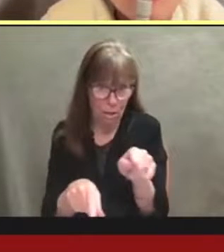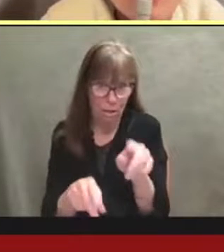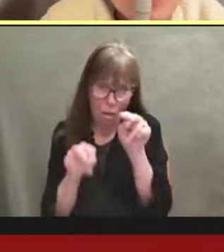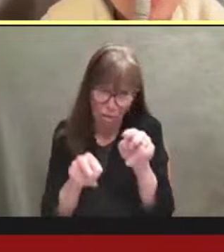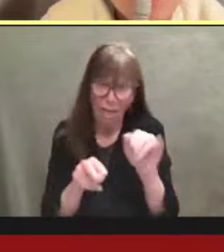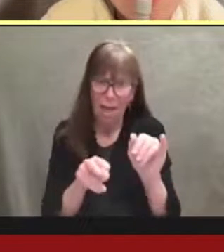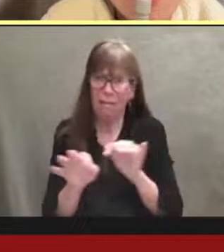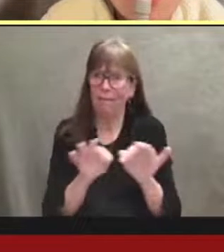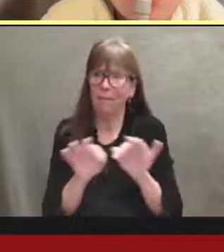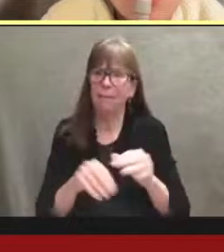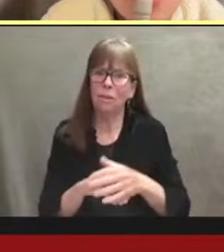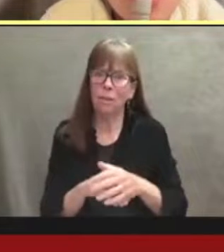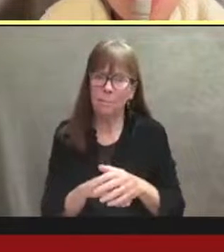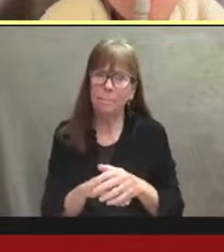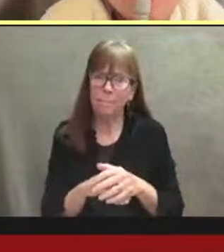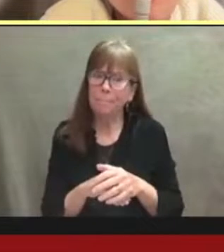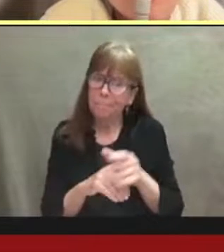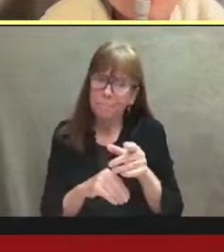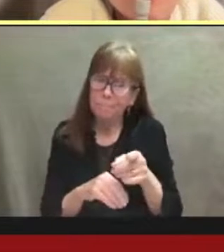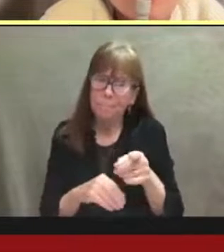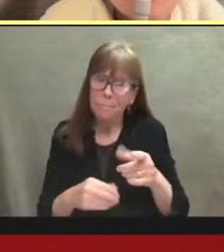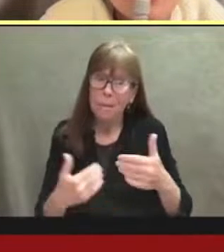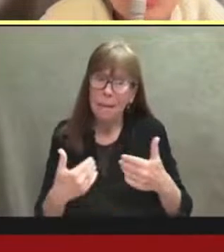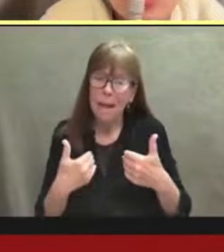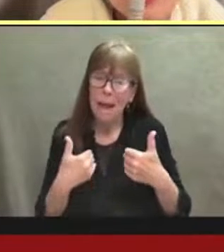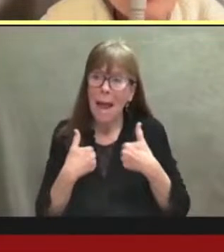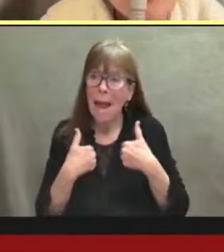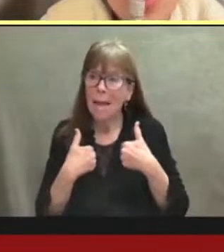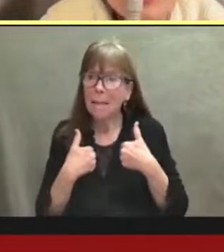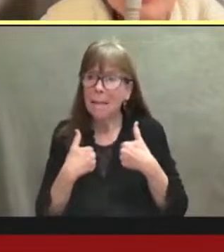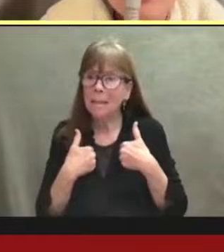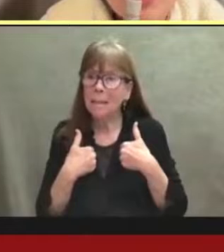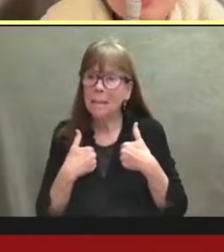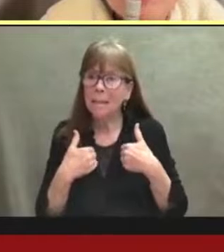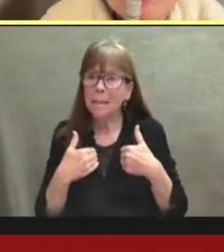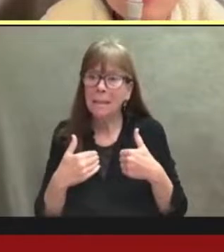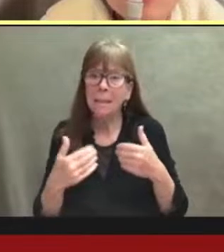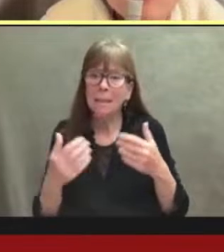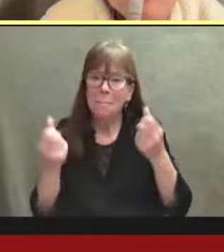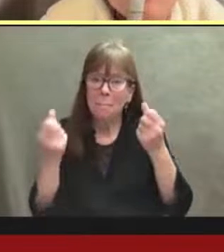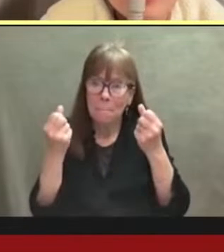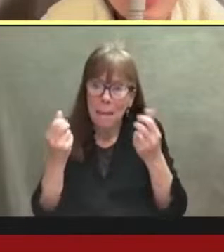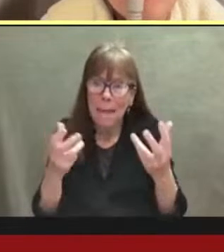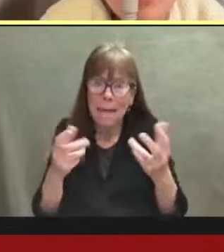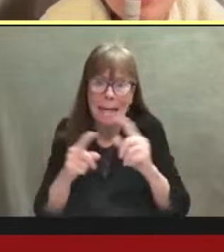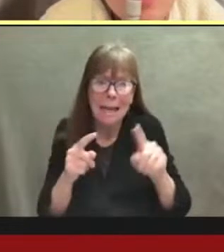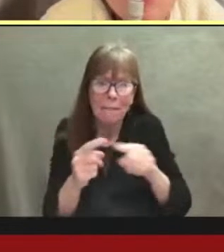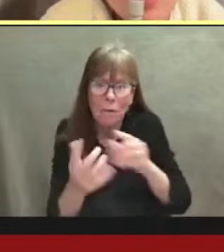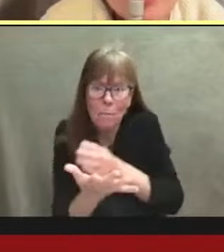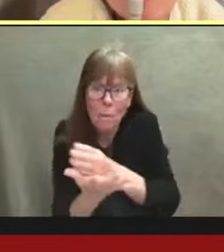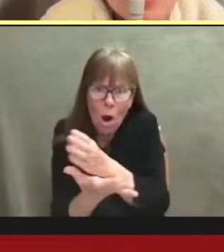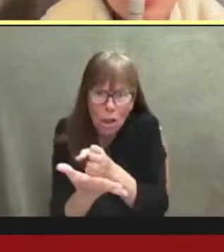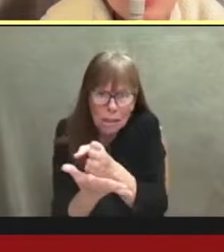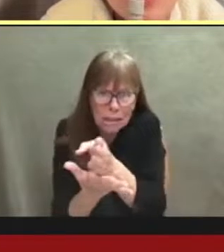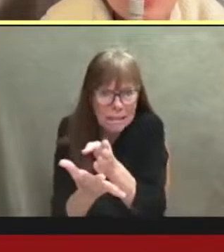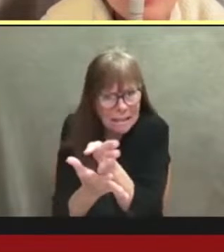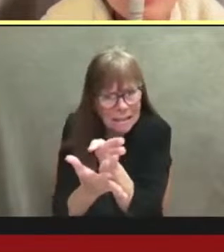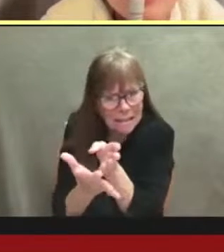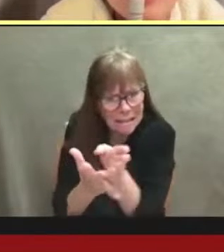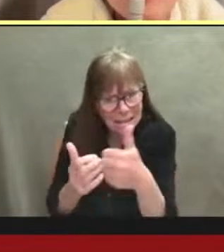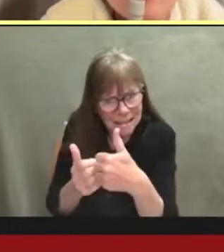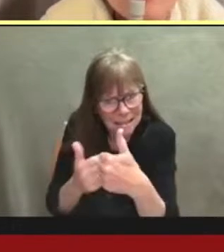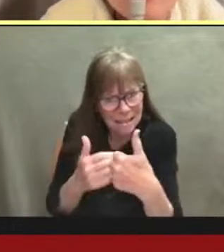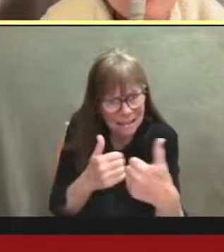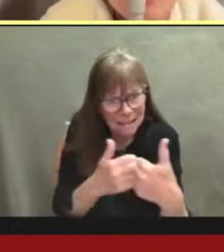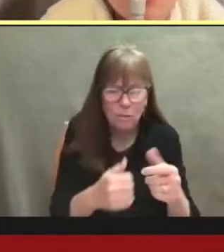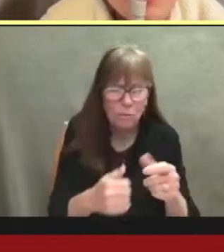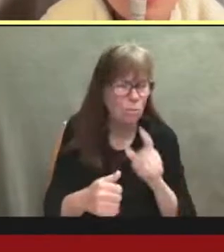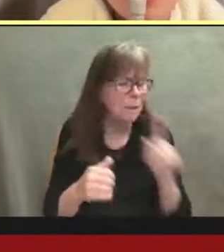you know, have and a lot of strengths to it, and it’s very complex, but I think it’s also